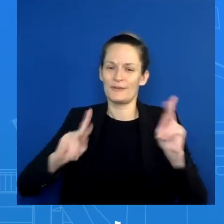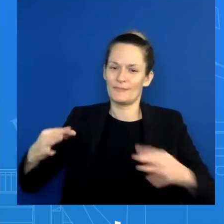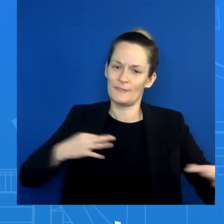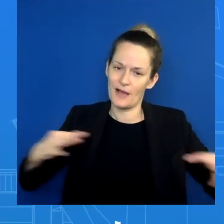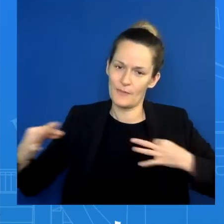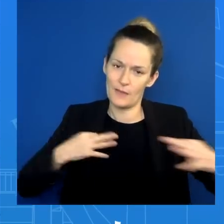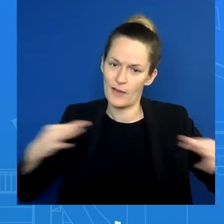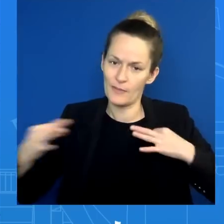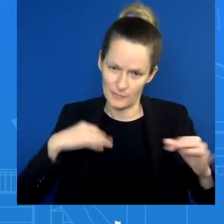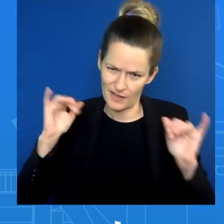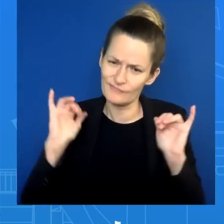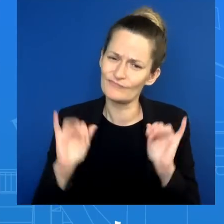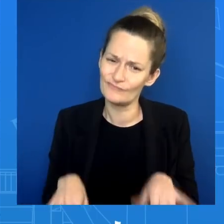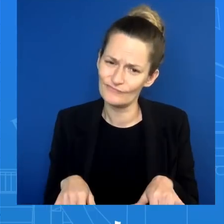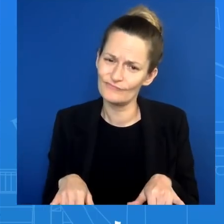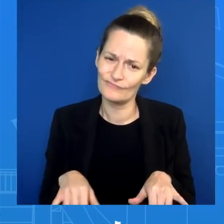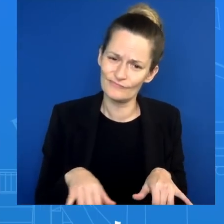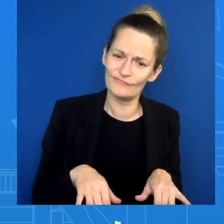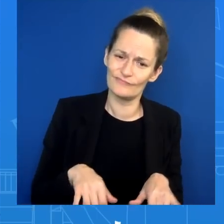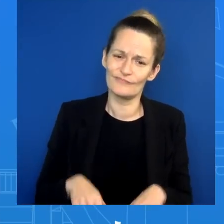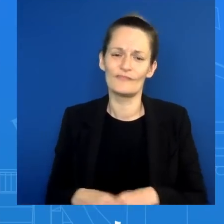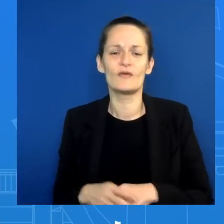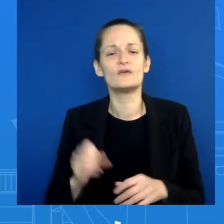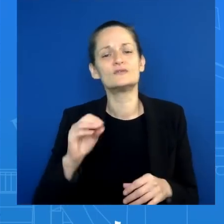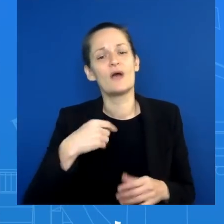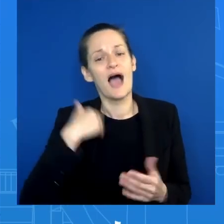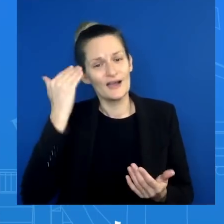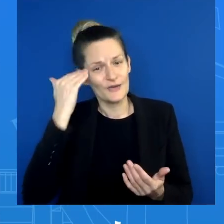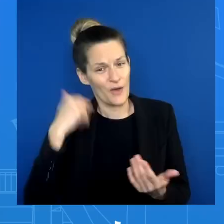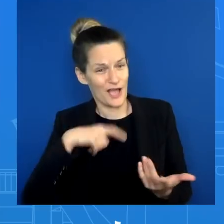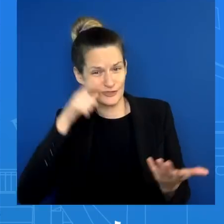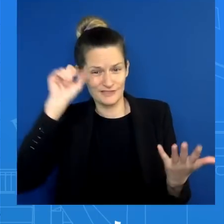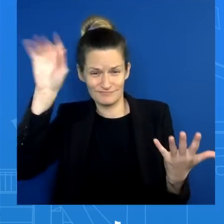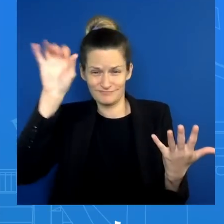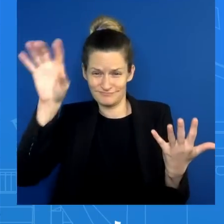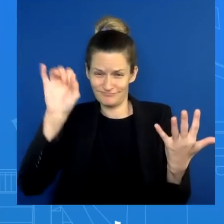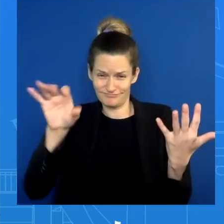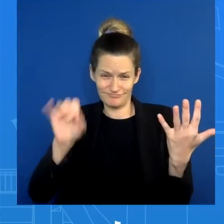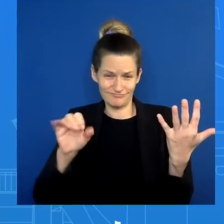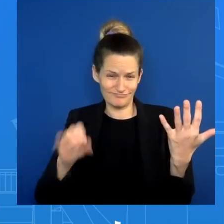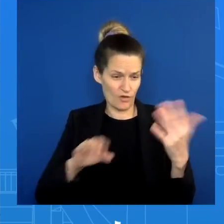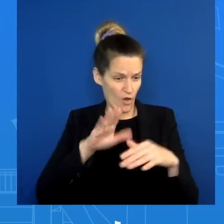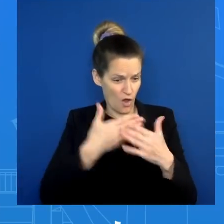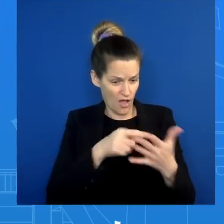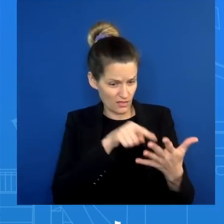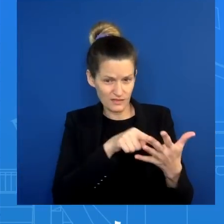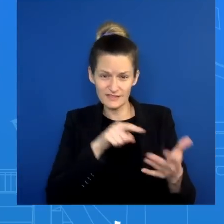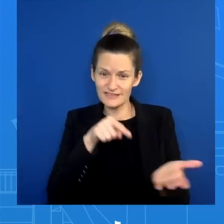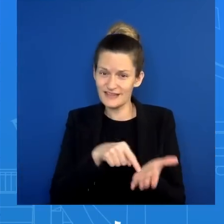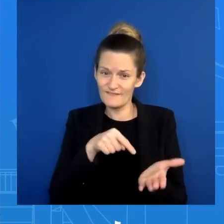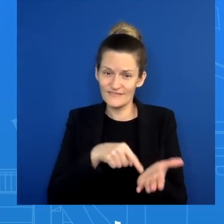Right. Which is what I just listed about the deficit reduction, which is important. This matters in this in this in this case, Nancy.